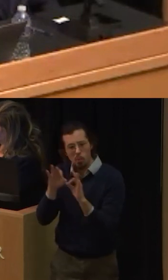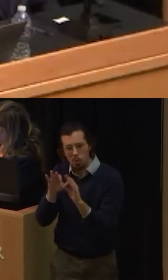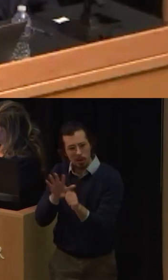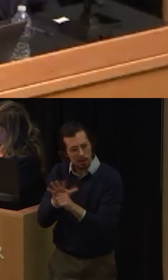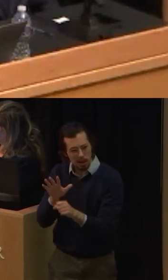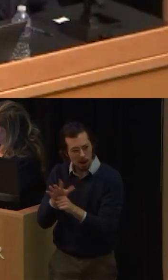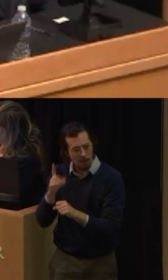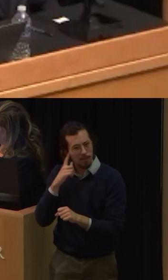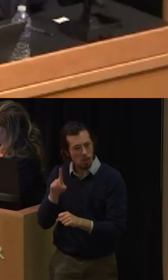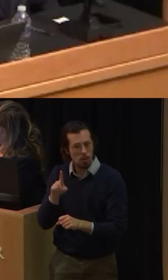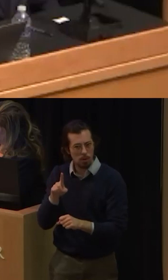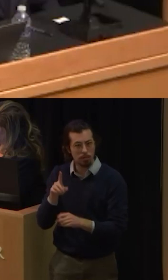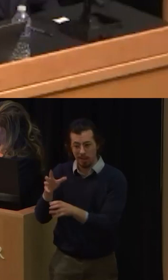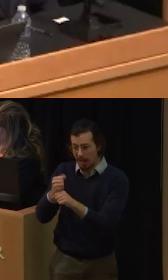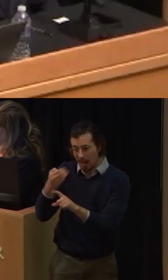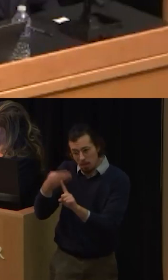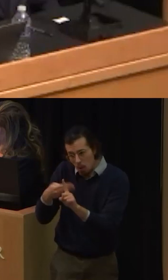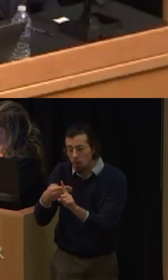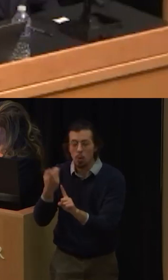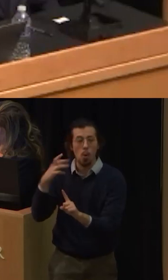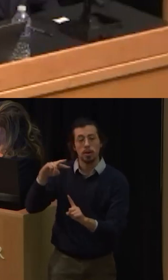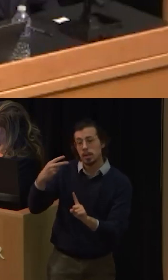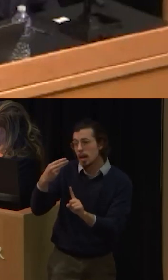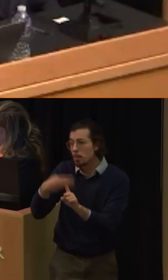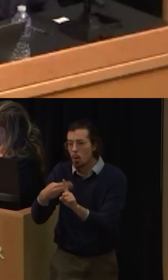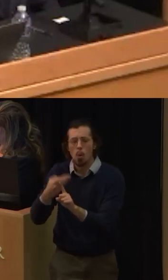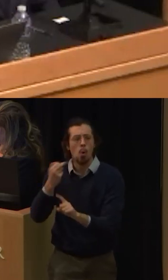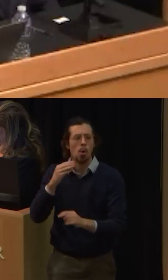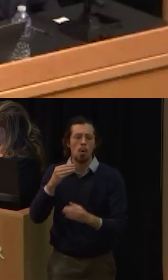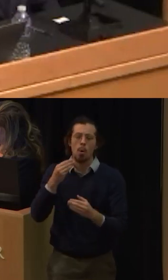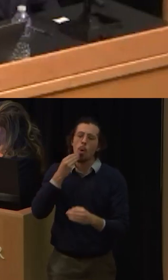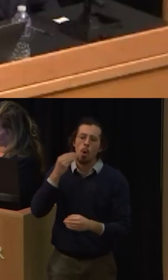to be able to get a mortgage or a second mortgage or a home equity loan or anything.